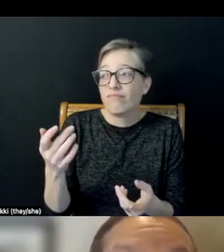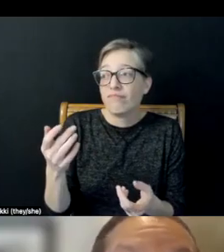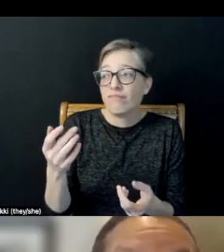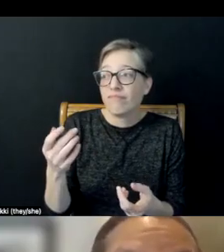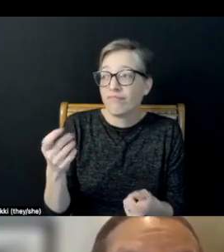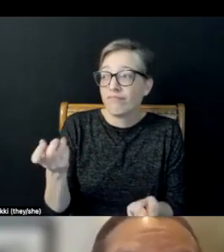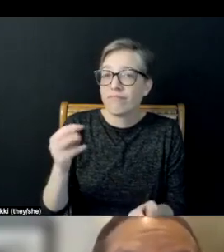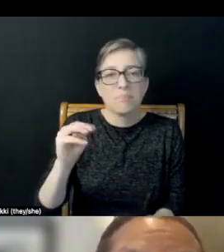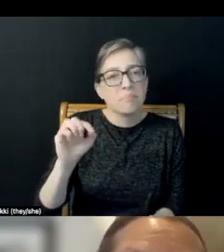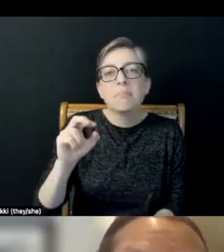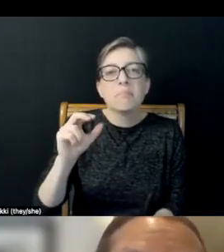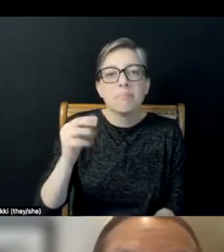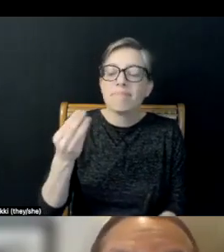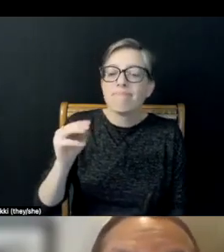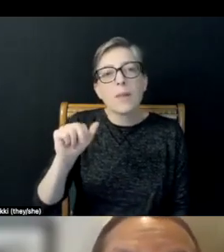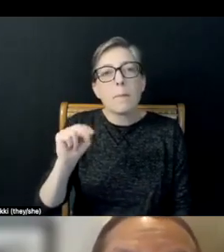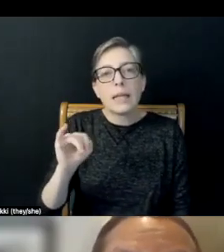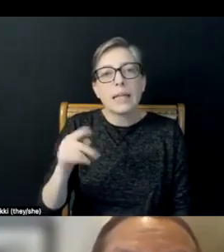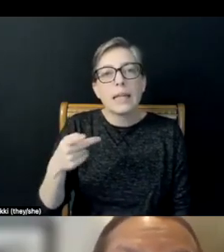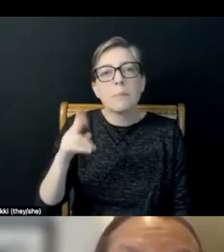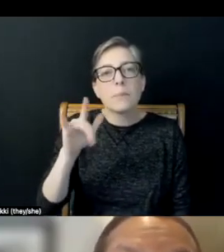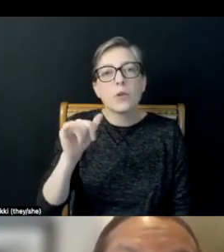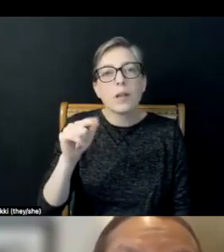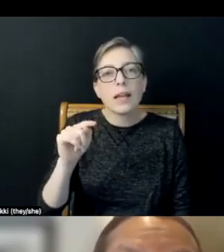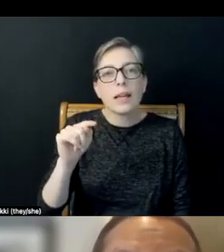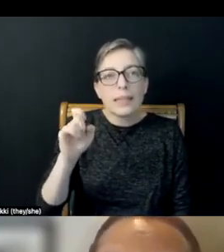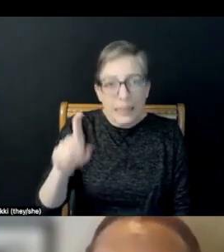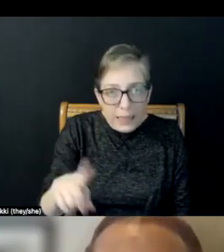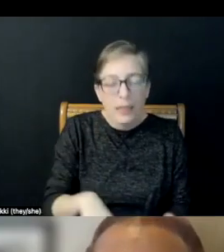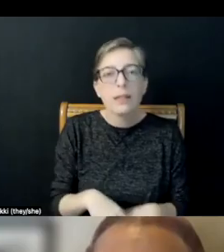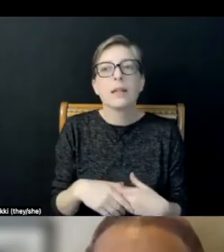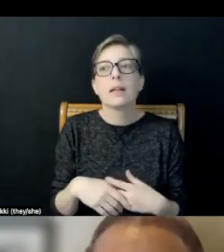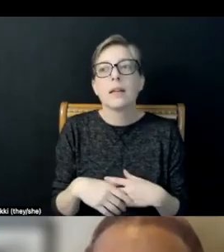away from our natural rights as parents and as individuals, as people.